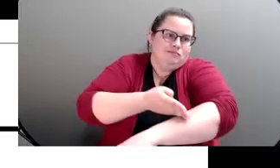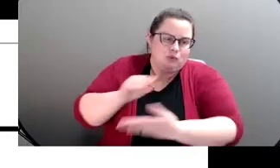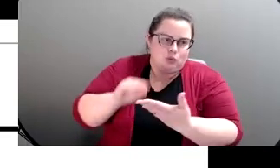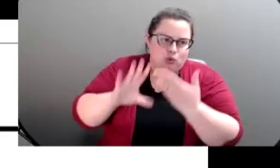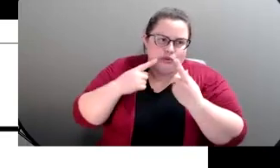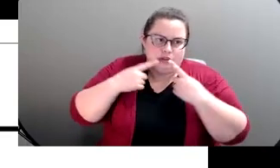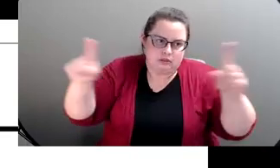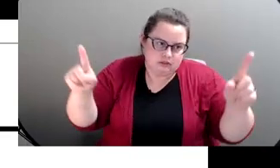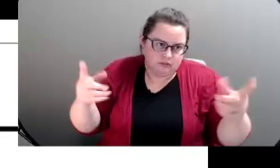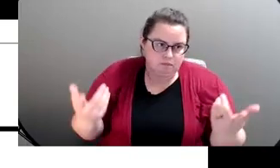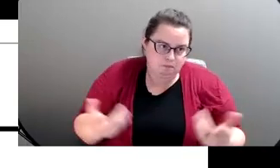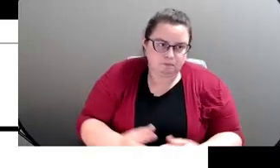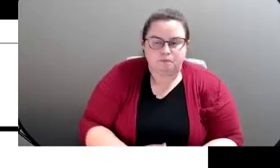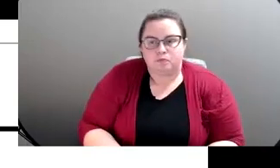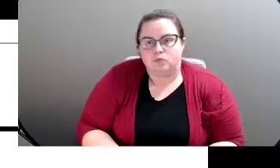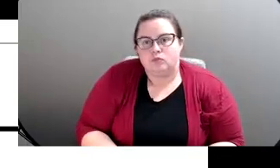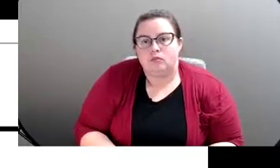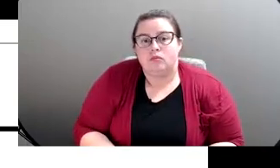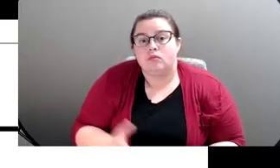Okay. Sue.